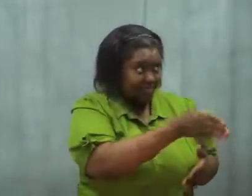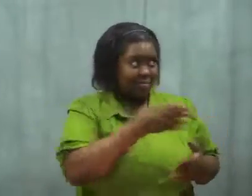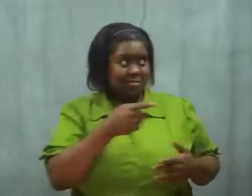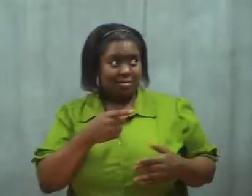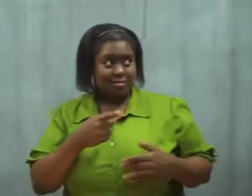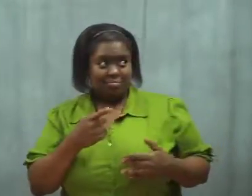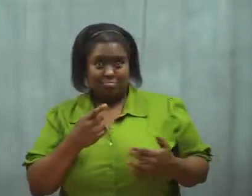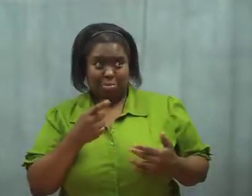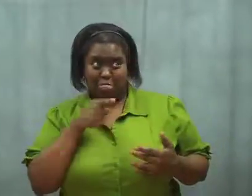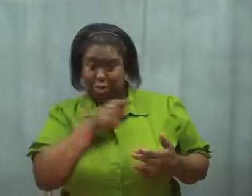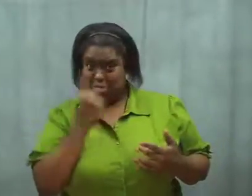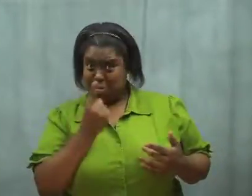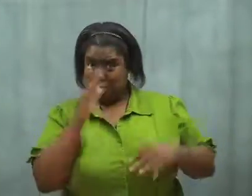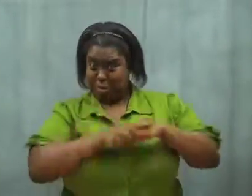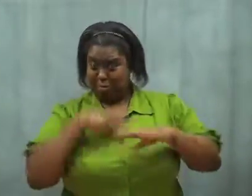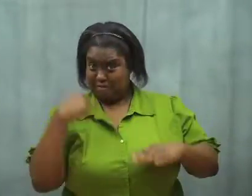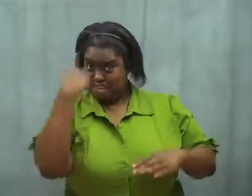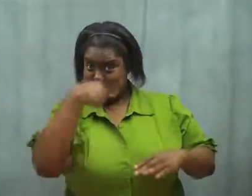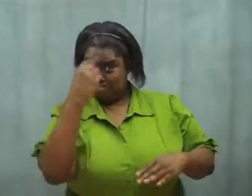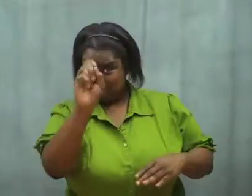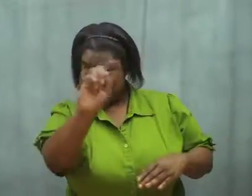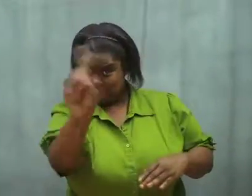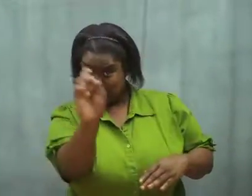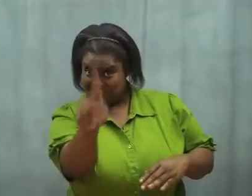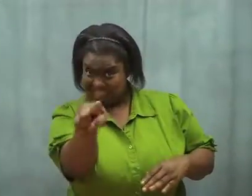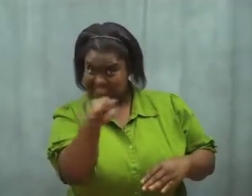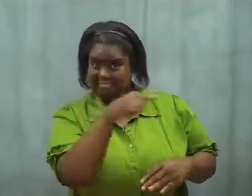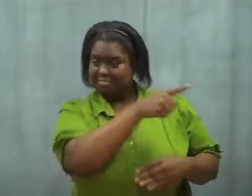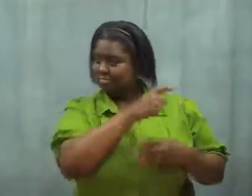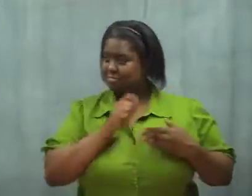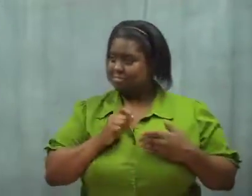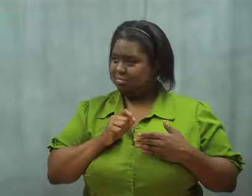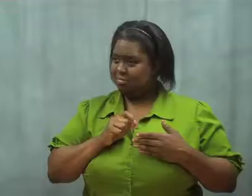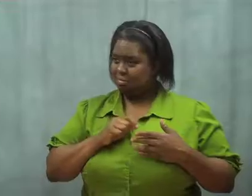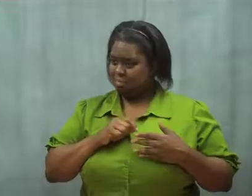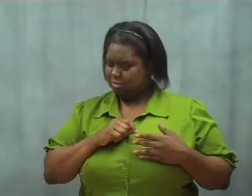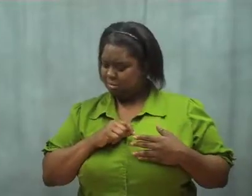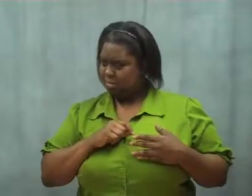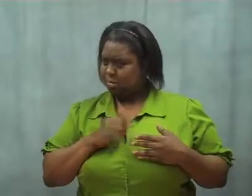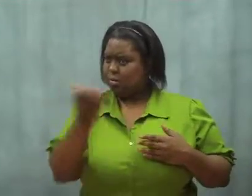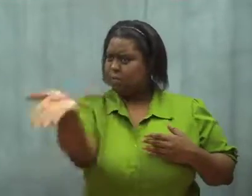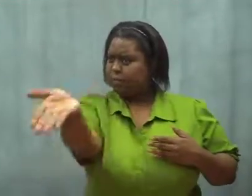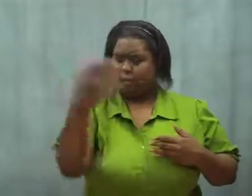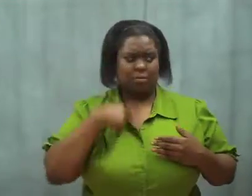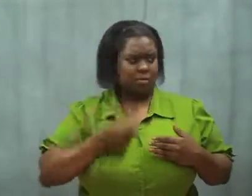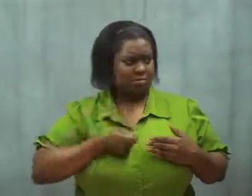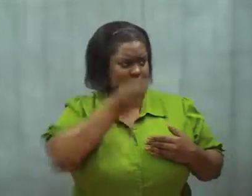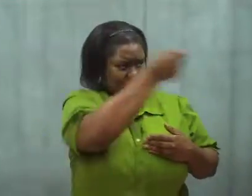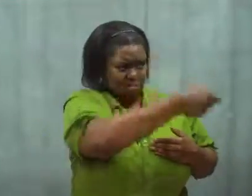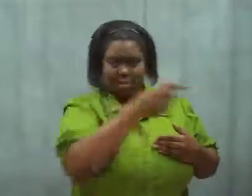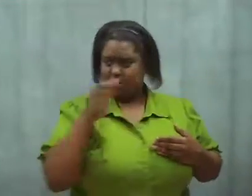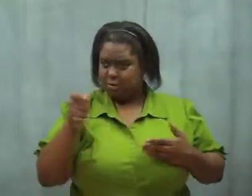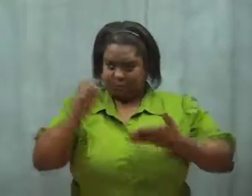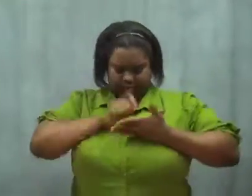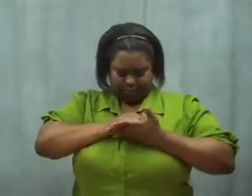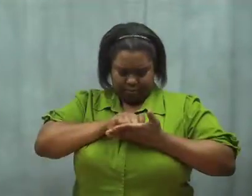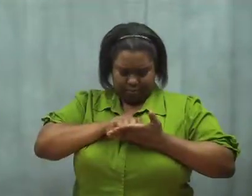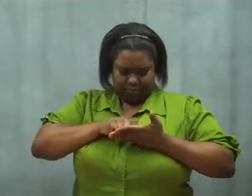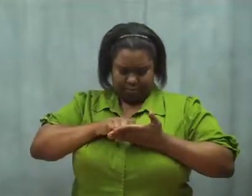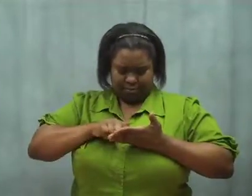I asked, "Is there something on my face?" He or she motioned for my pen. I handed it over.